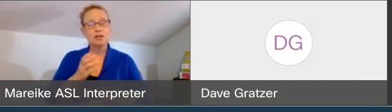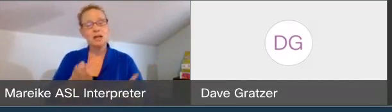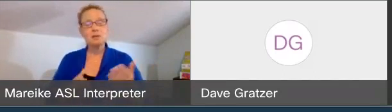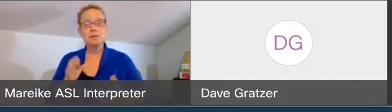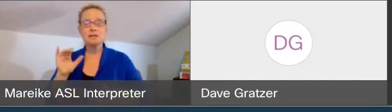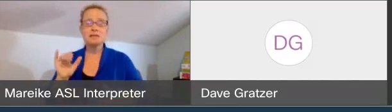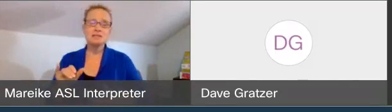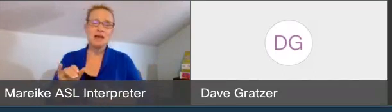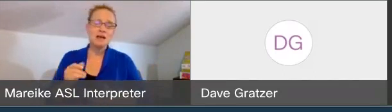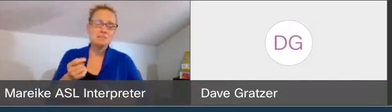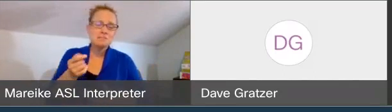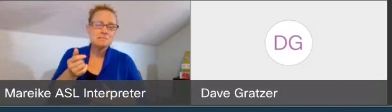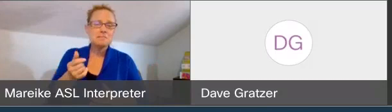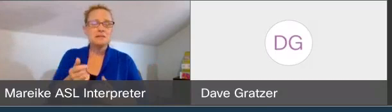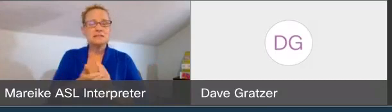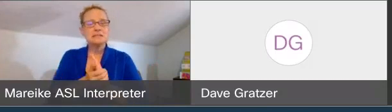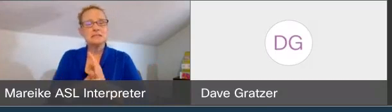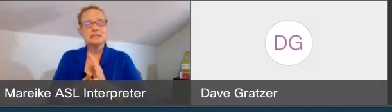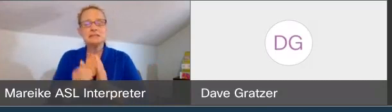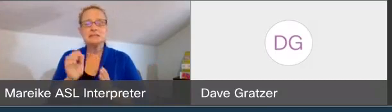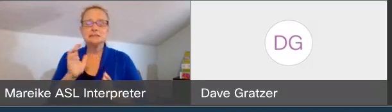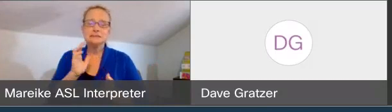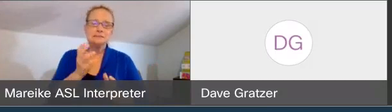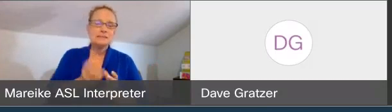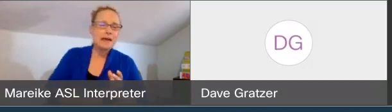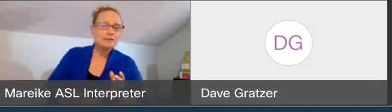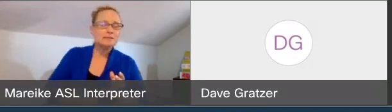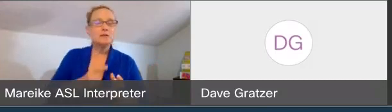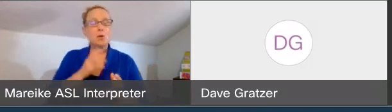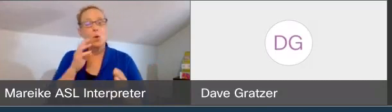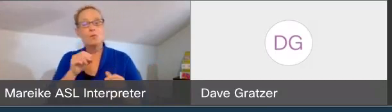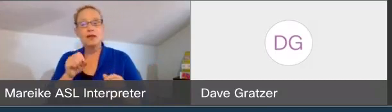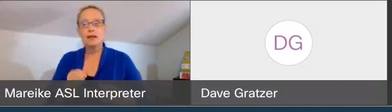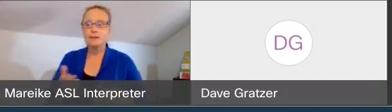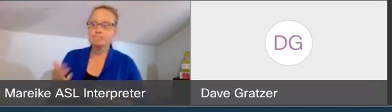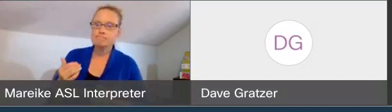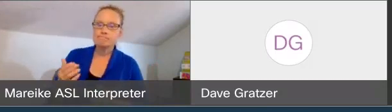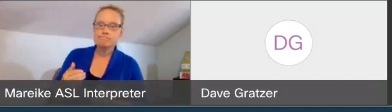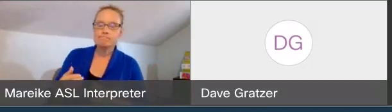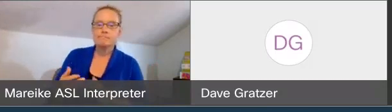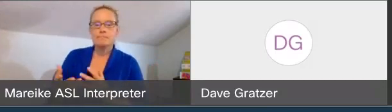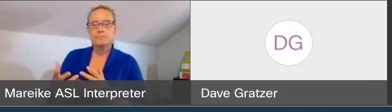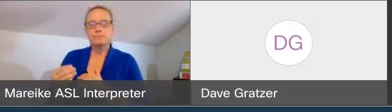bit of a skills deficit that they can hopefully get some consultation with. So I can sort of see